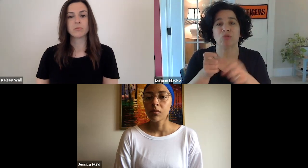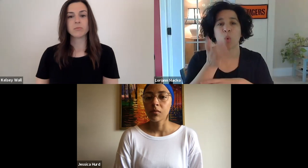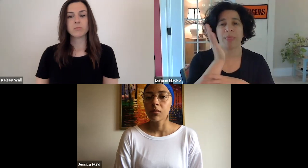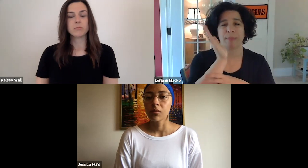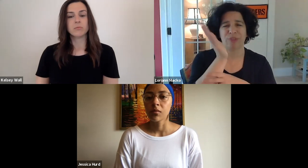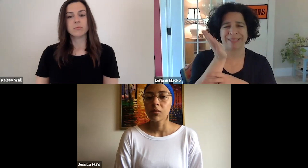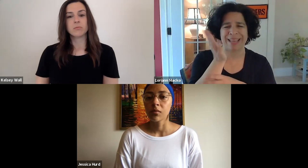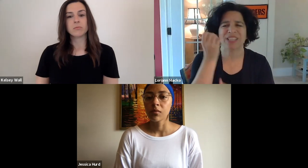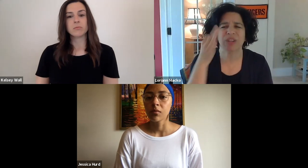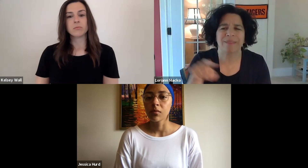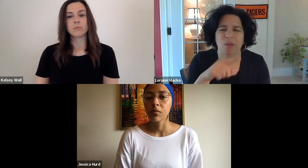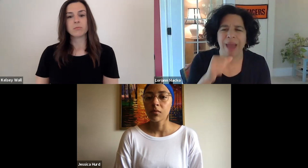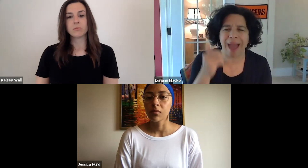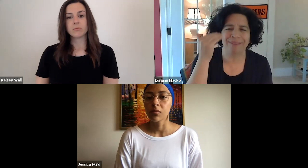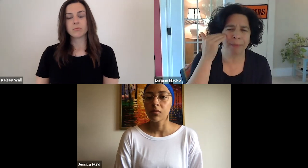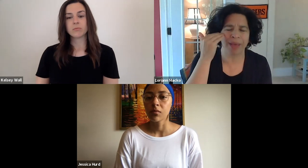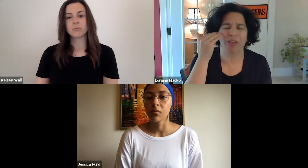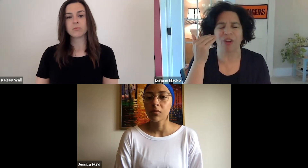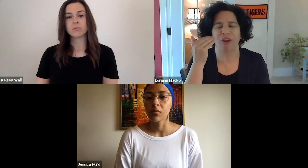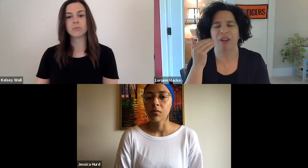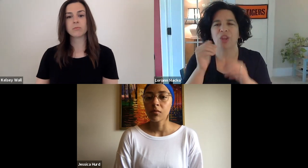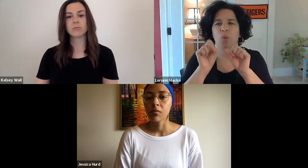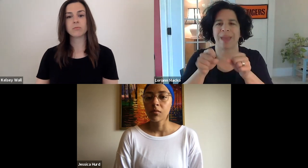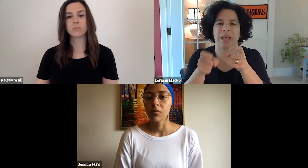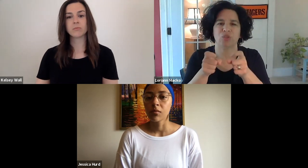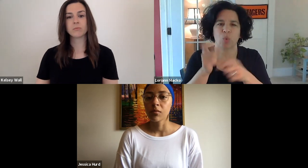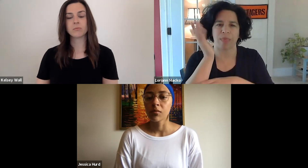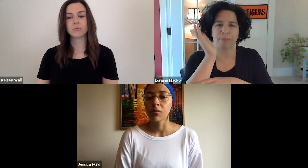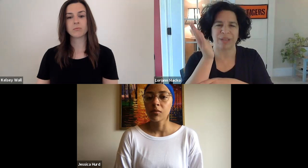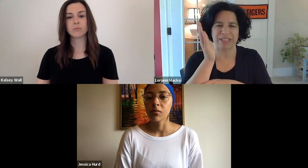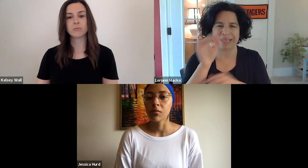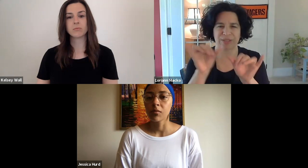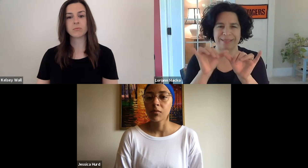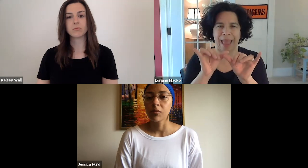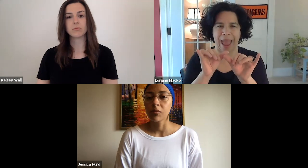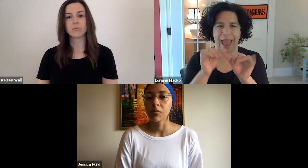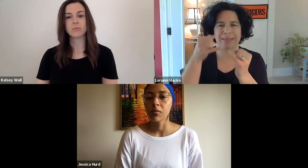During the presentation, though, we are going to actually be controlling